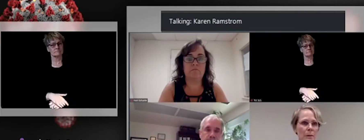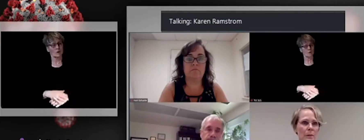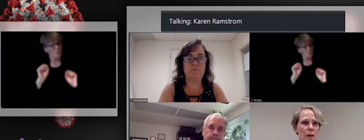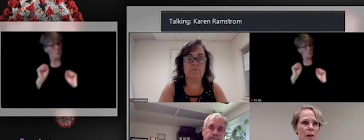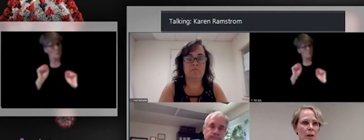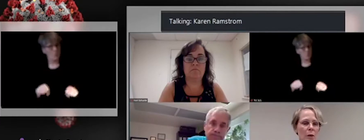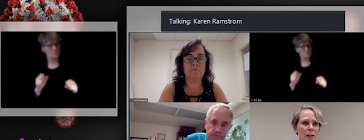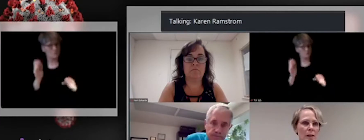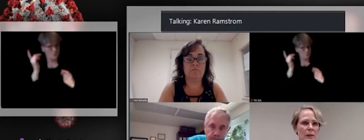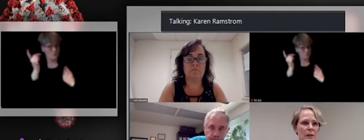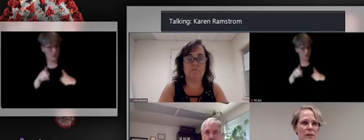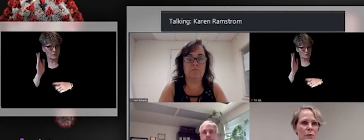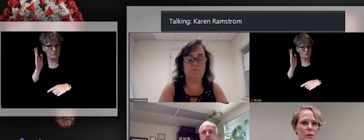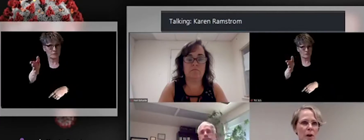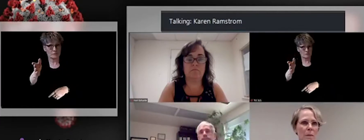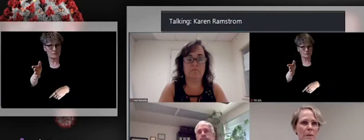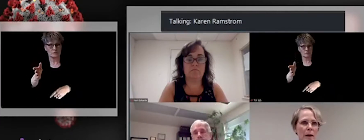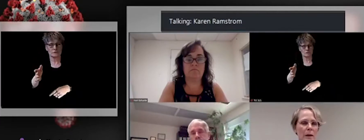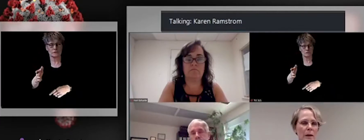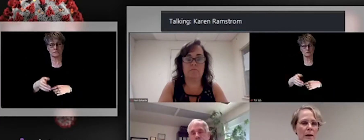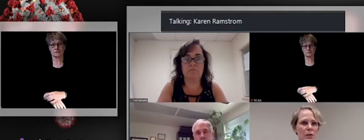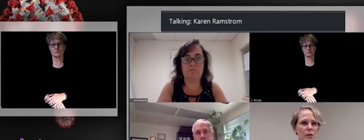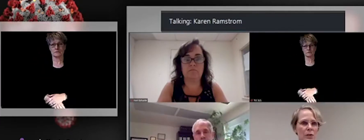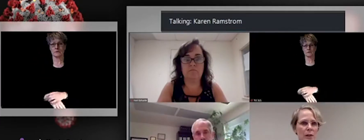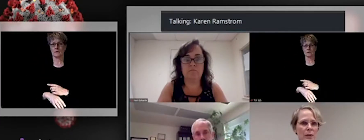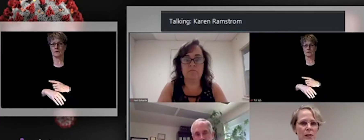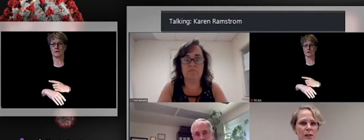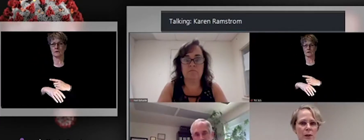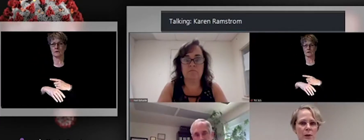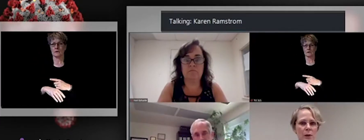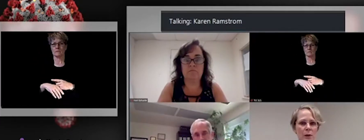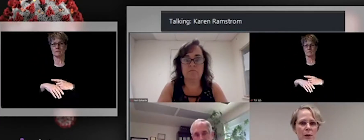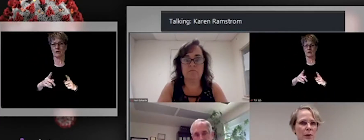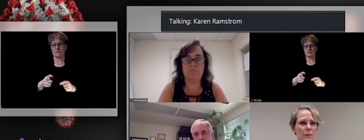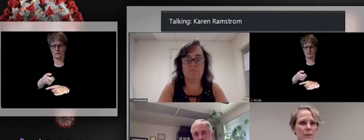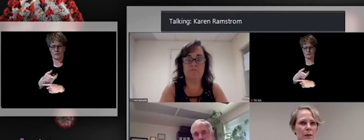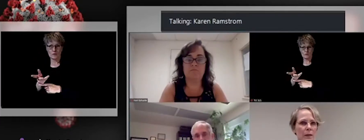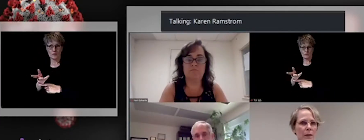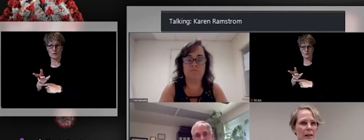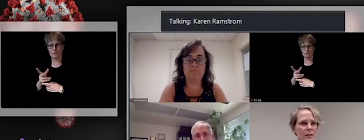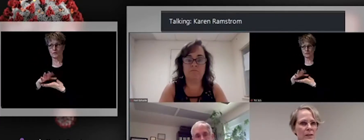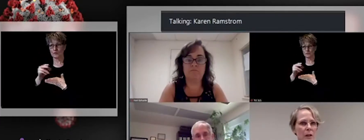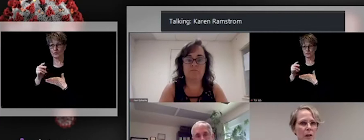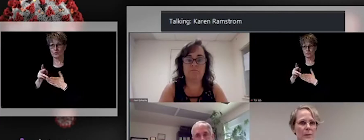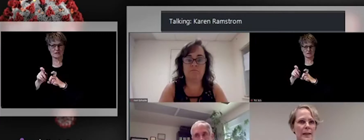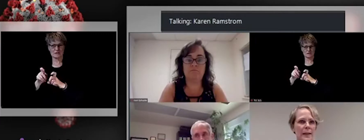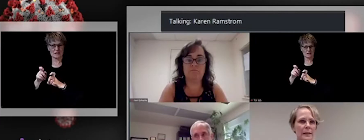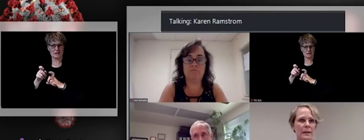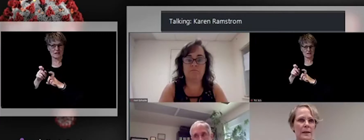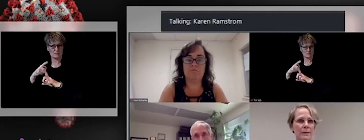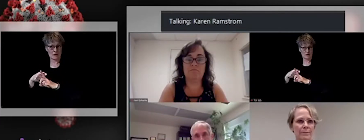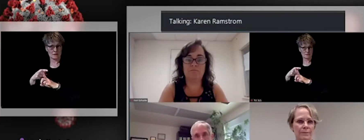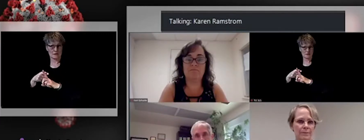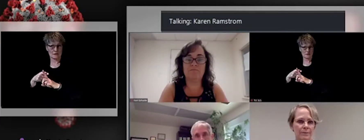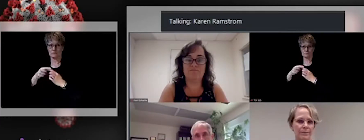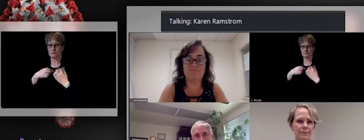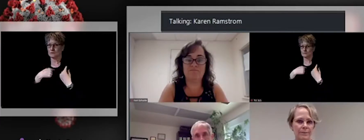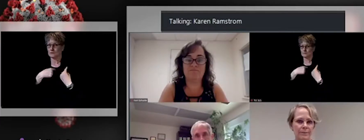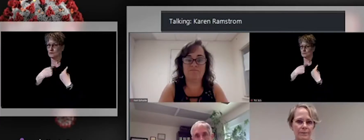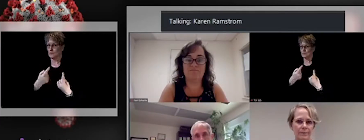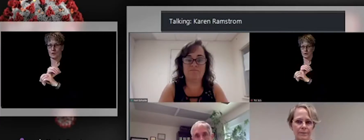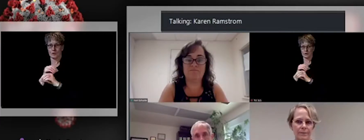these few cases we’ve had so far, but so far so good. I think that's the only update